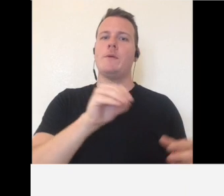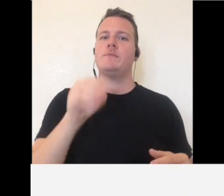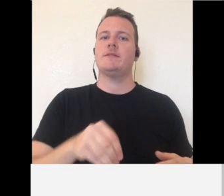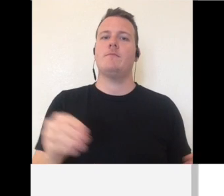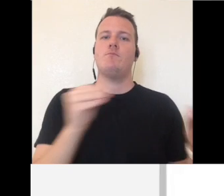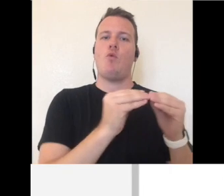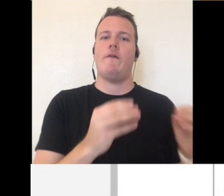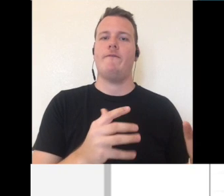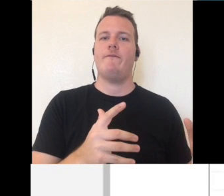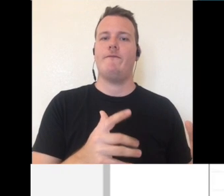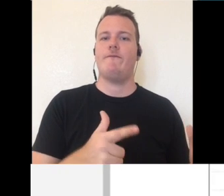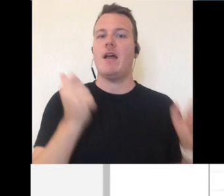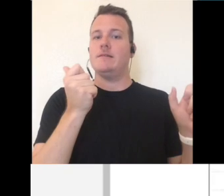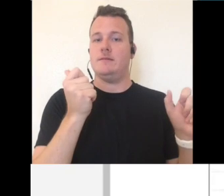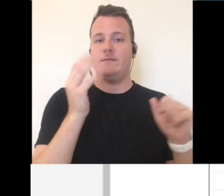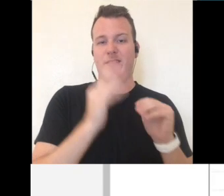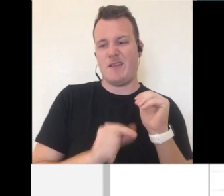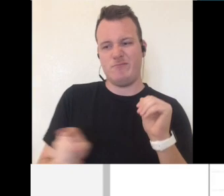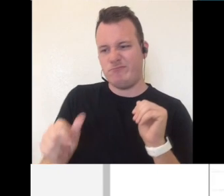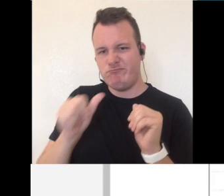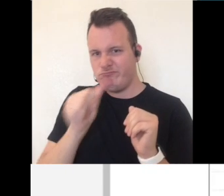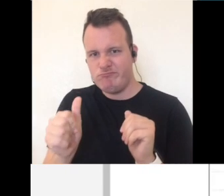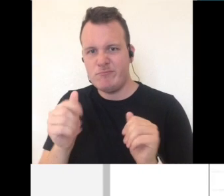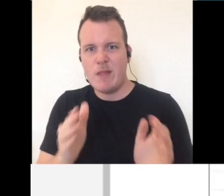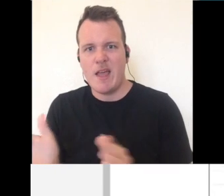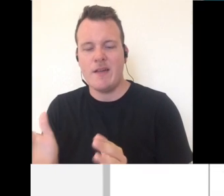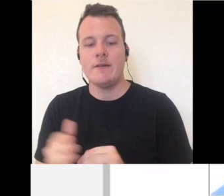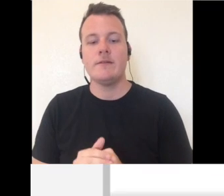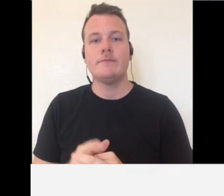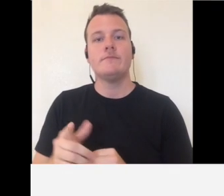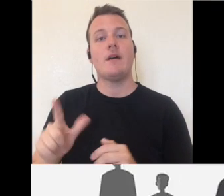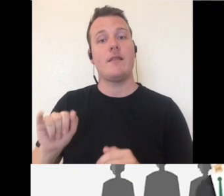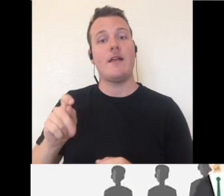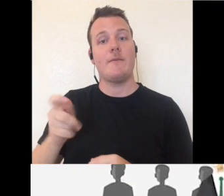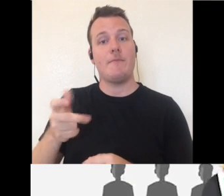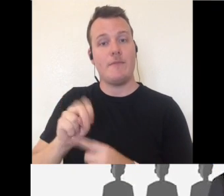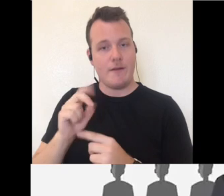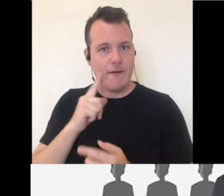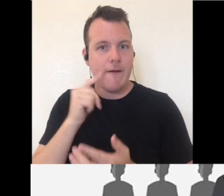they grow 30% faster than businesses that don't plan. Let Live Plan help you